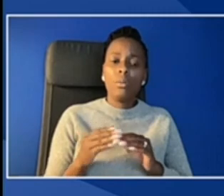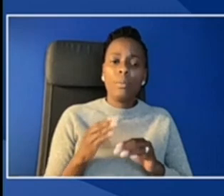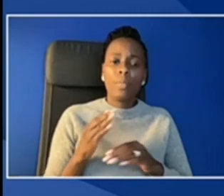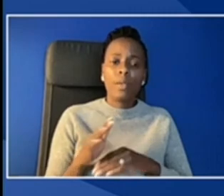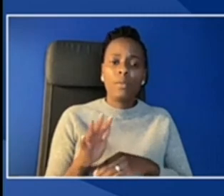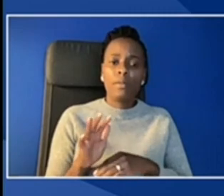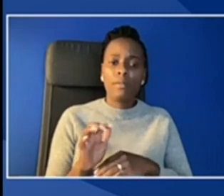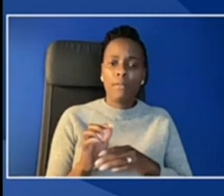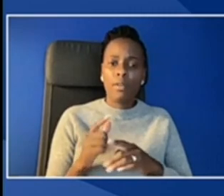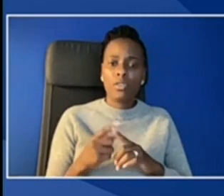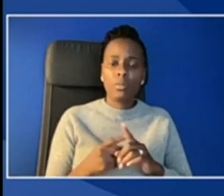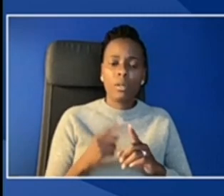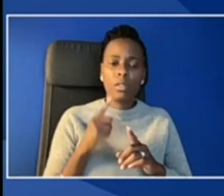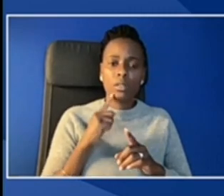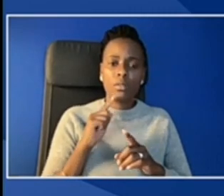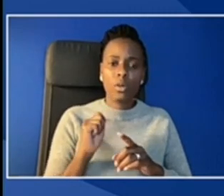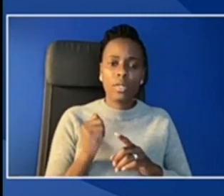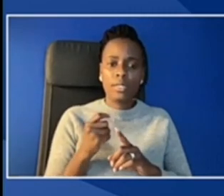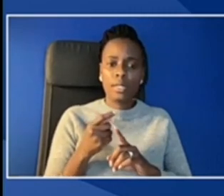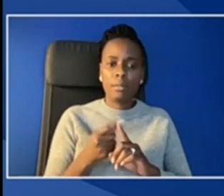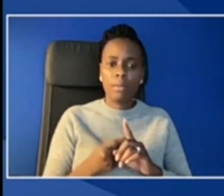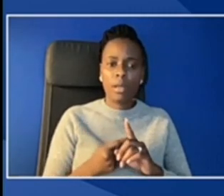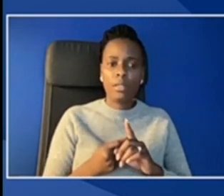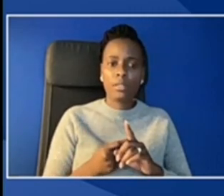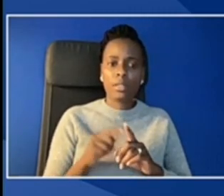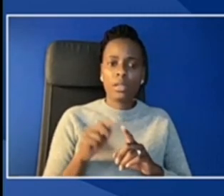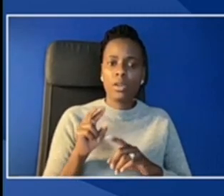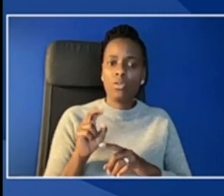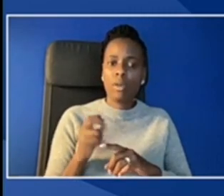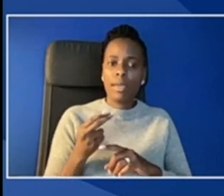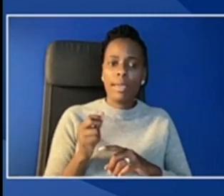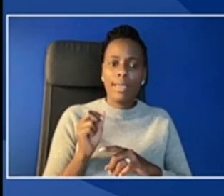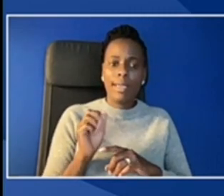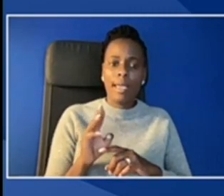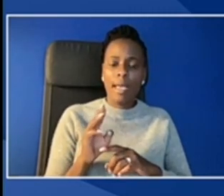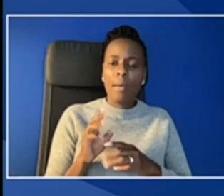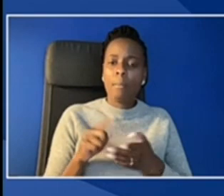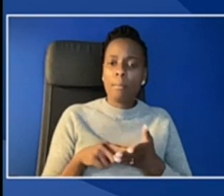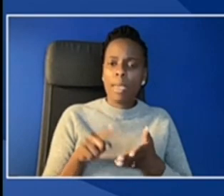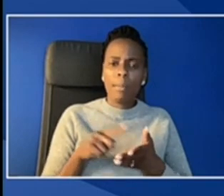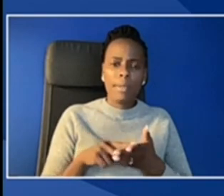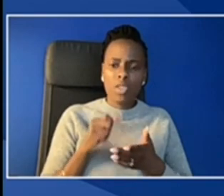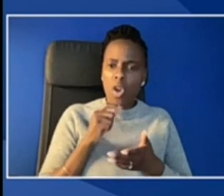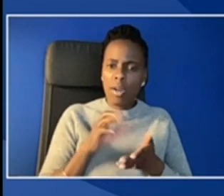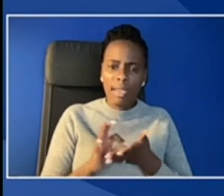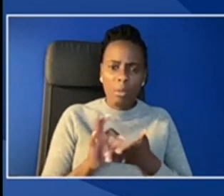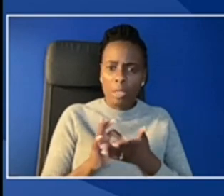rehabilitation forbearance payments are not counted is beyond me. I have struggled with this student loan